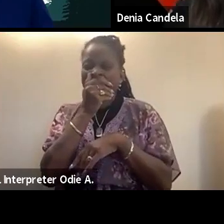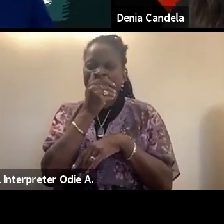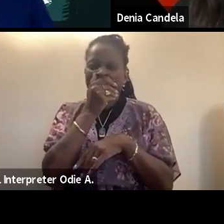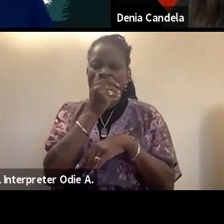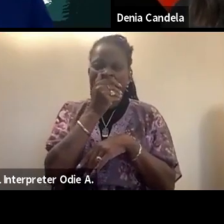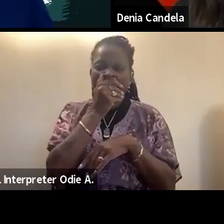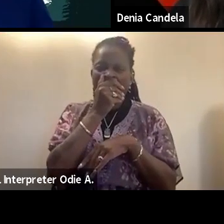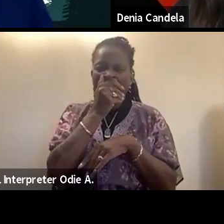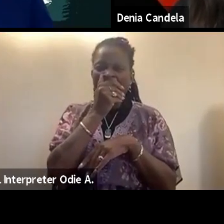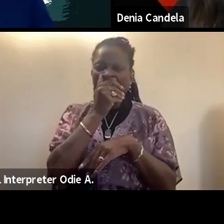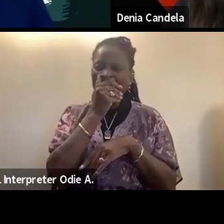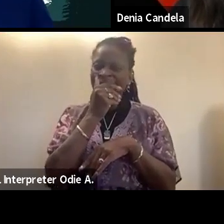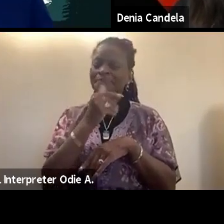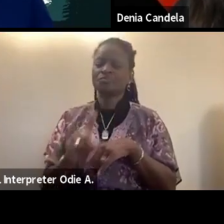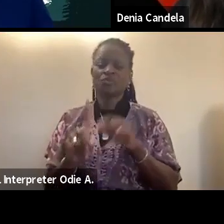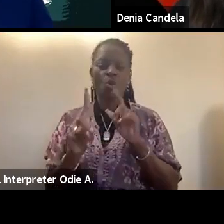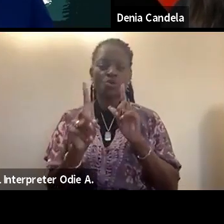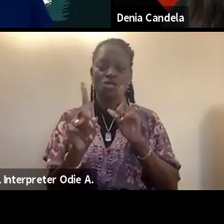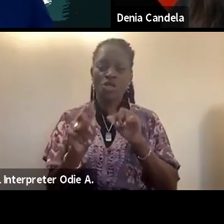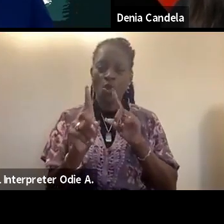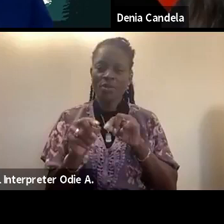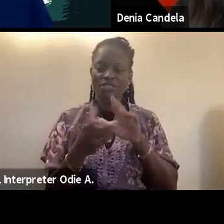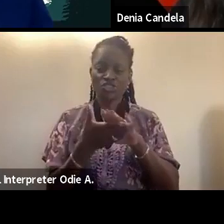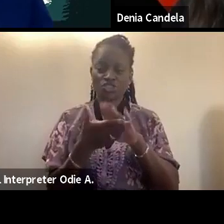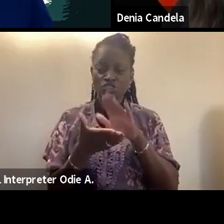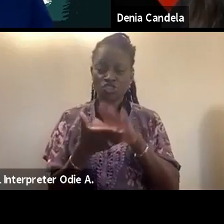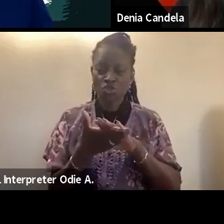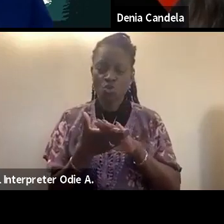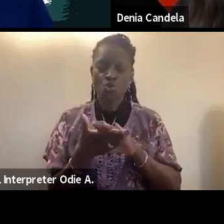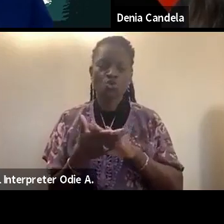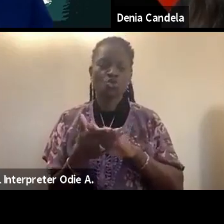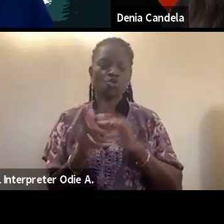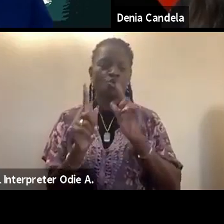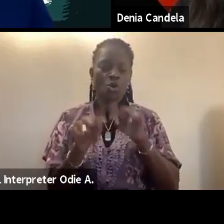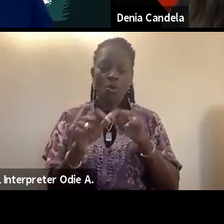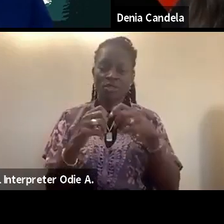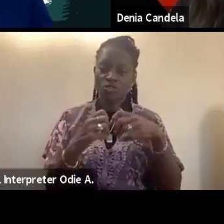school sites, we're also present at Pop Up Community vaccine events.